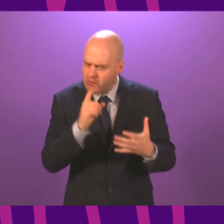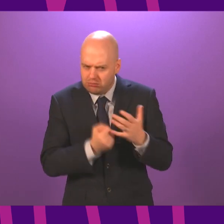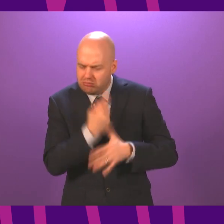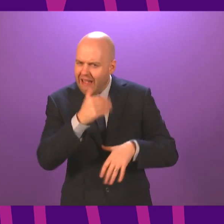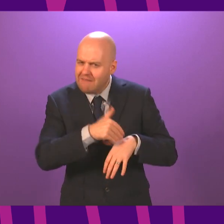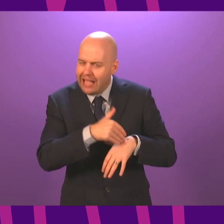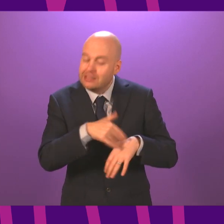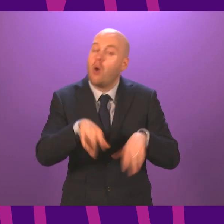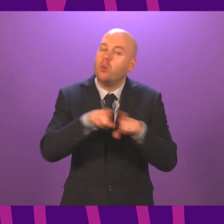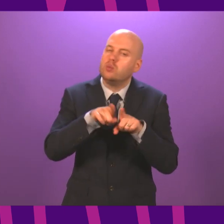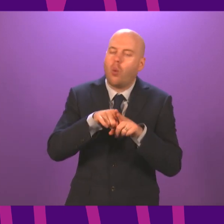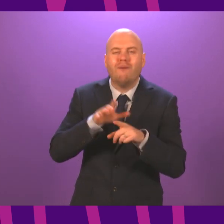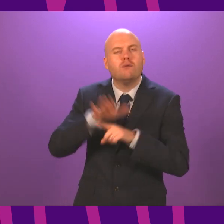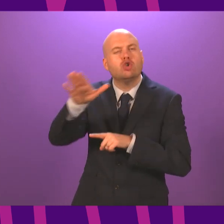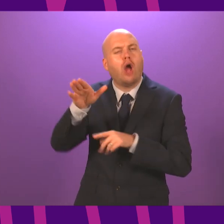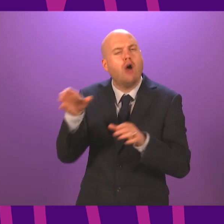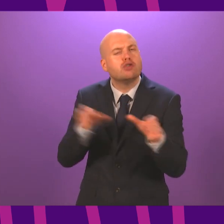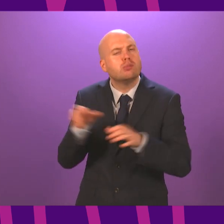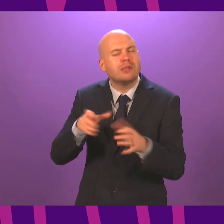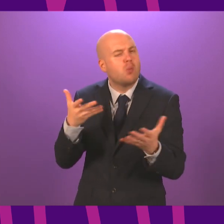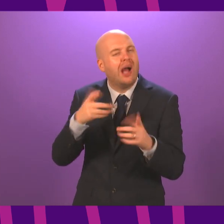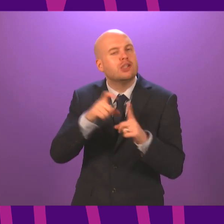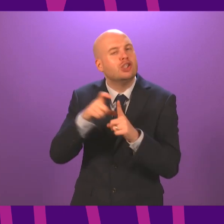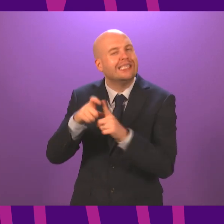Shirley-Anne Somerville: The Scottish Government temporarily